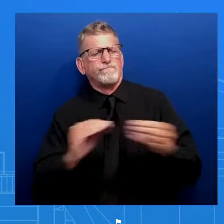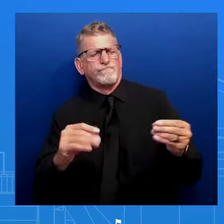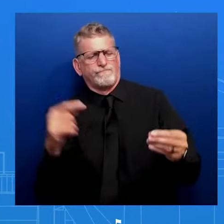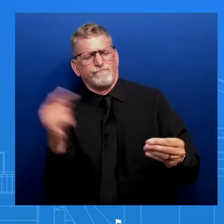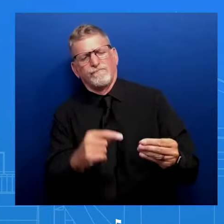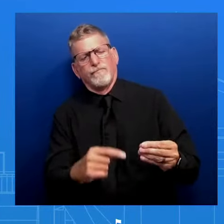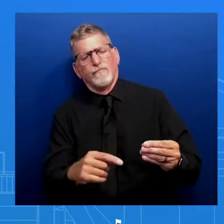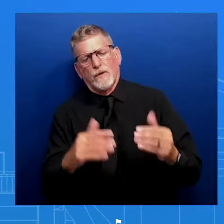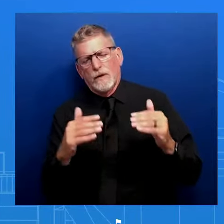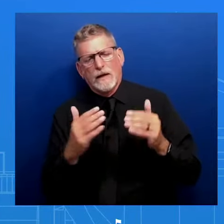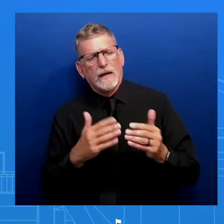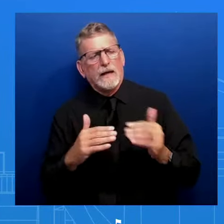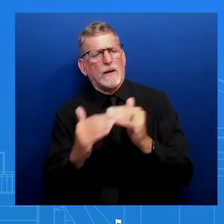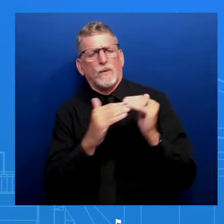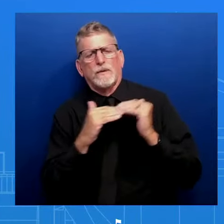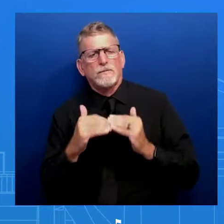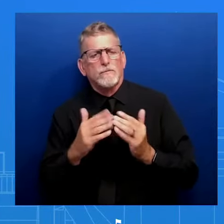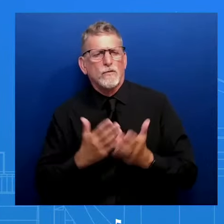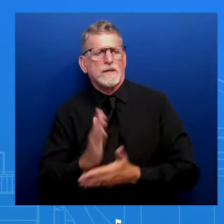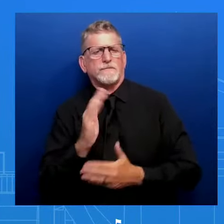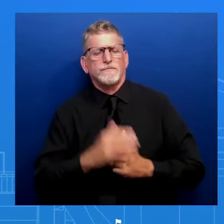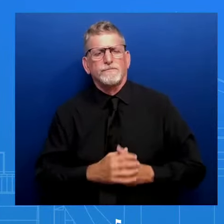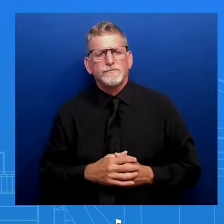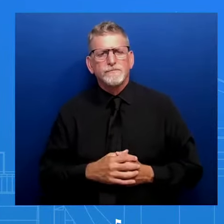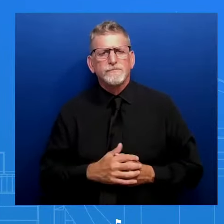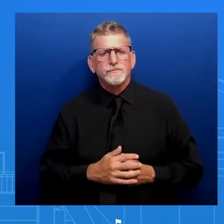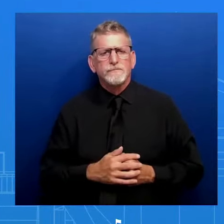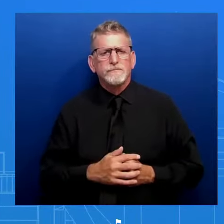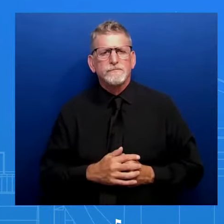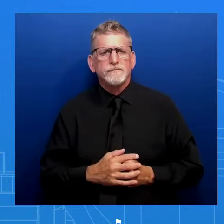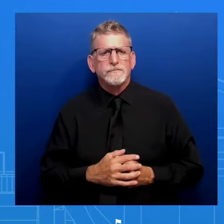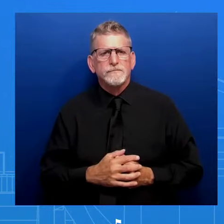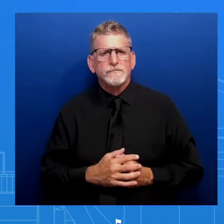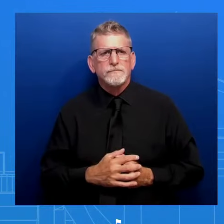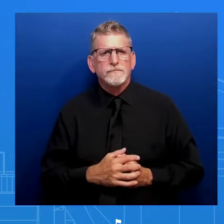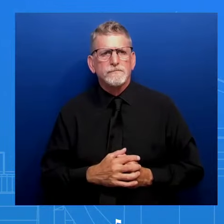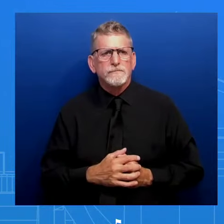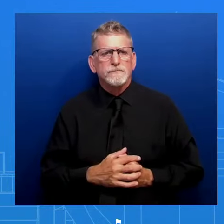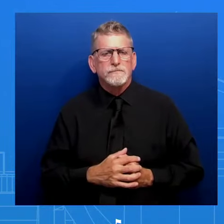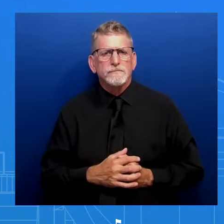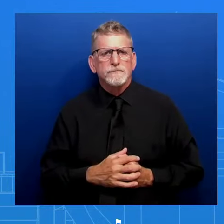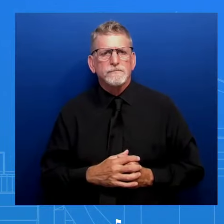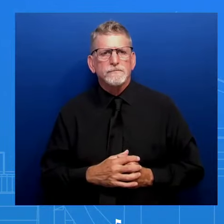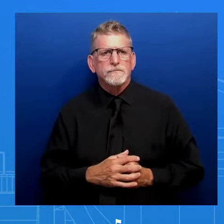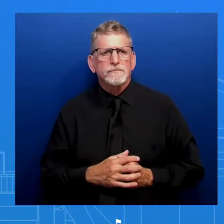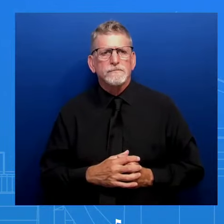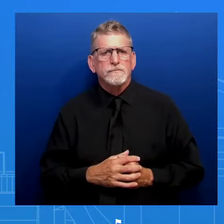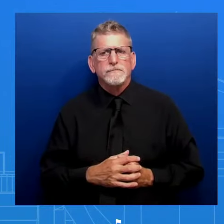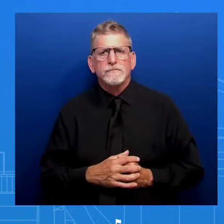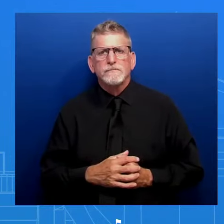Ms. Jean-Pierre: Jacqui? The Press: To the back? Ms. Jean-Pierre: Go ahead, Alex. The Press: Thank you. Admiral, you had a question